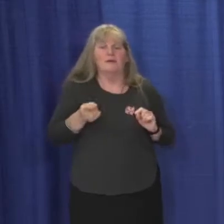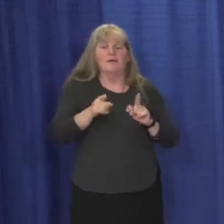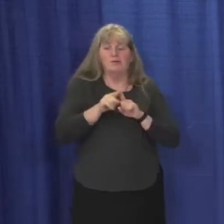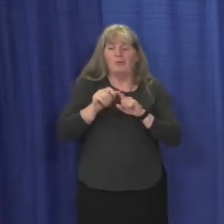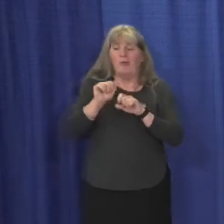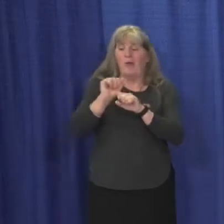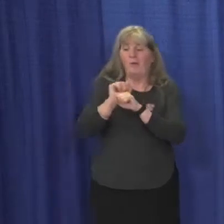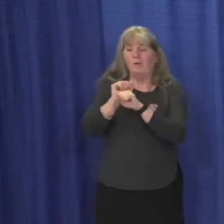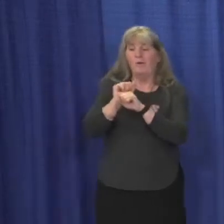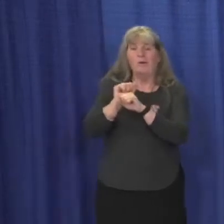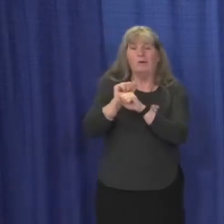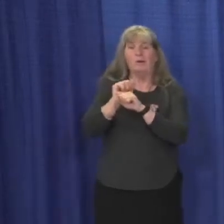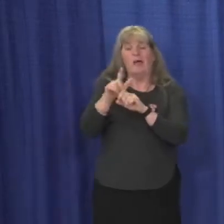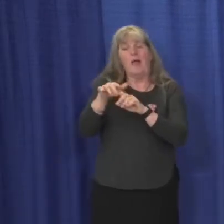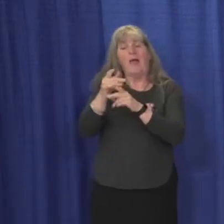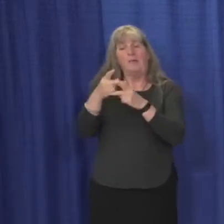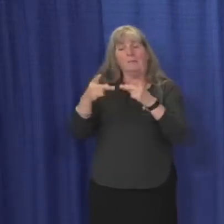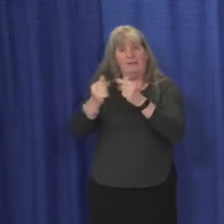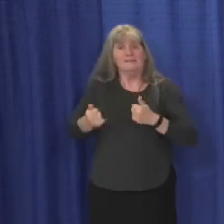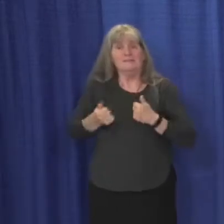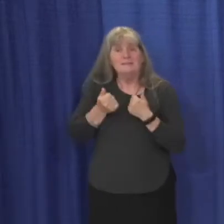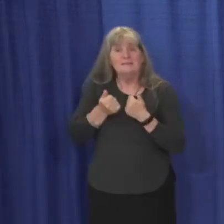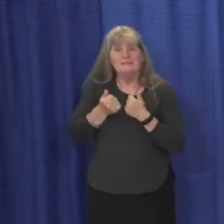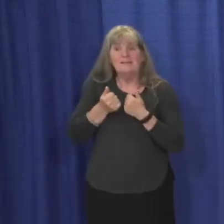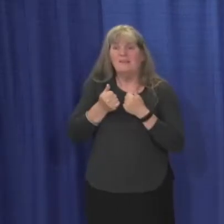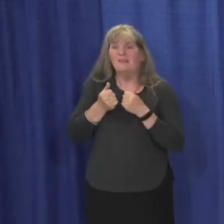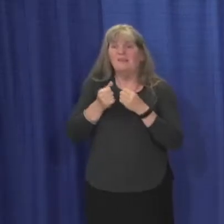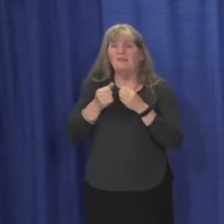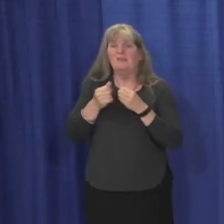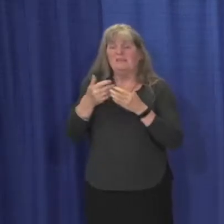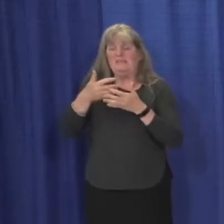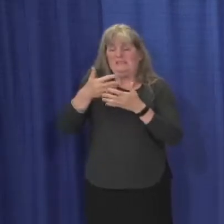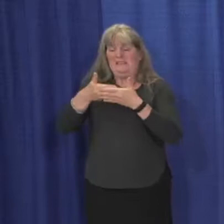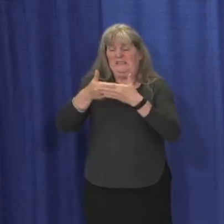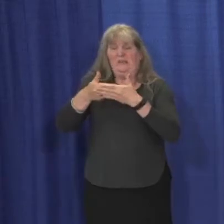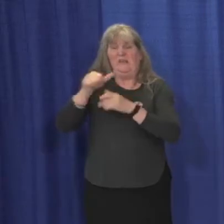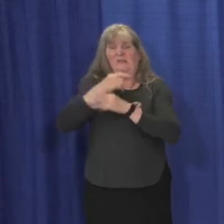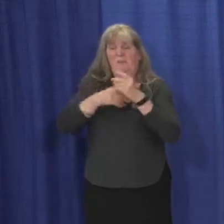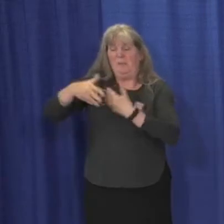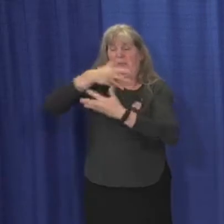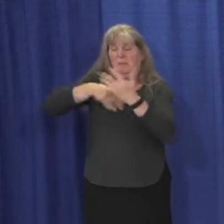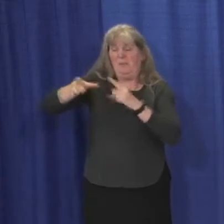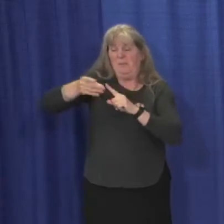congregate living situations, living with others, transmission